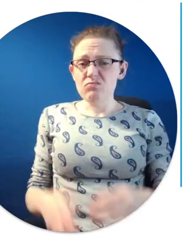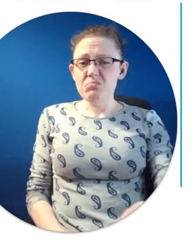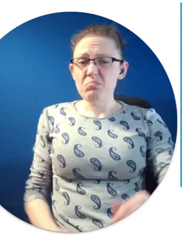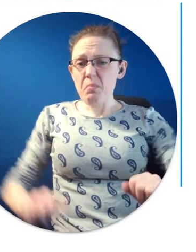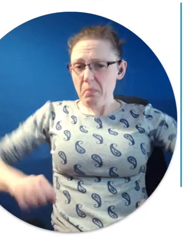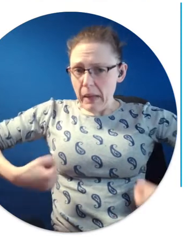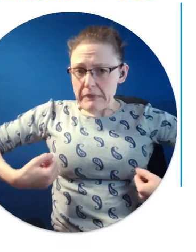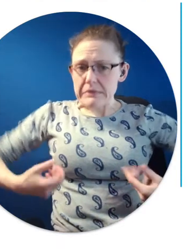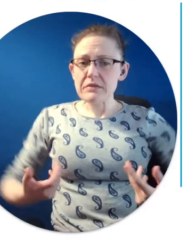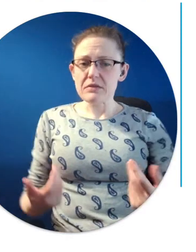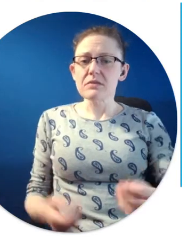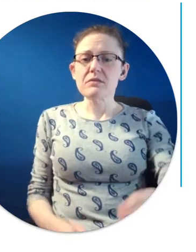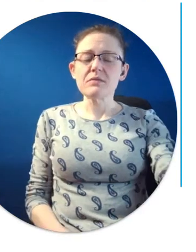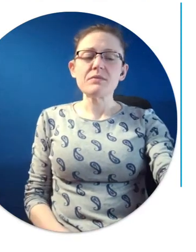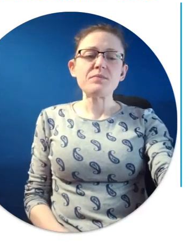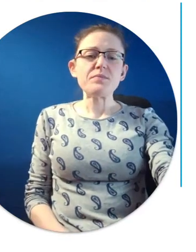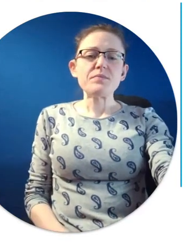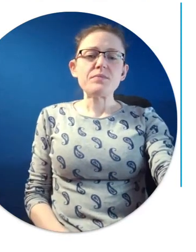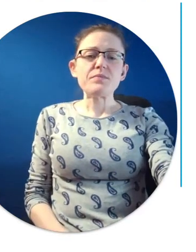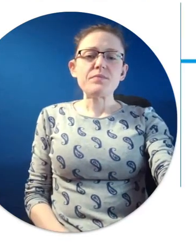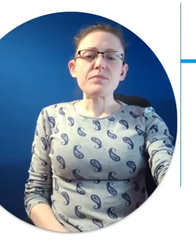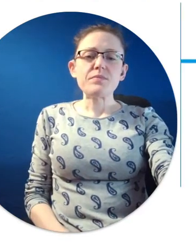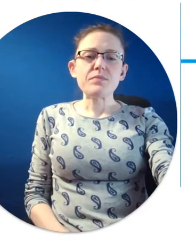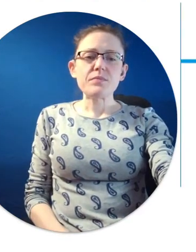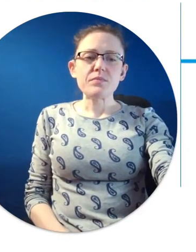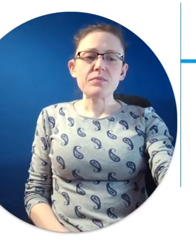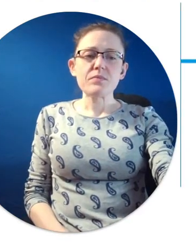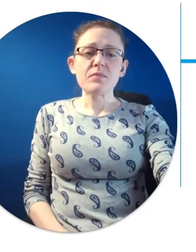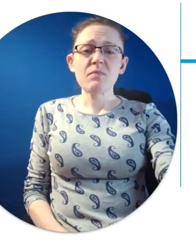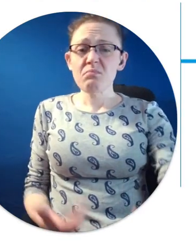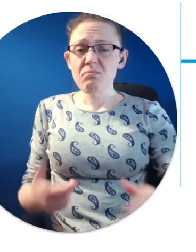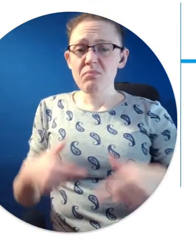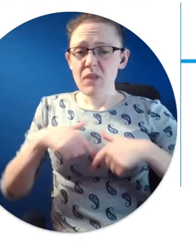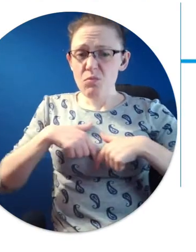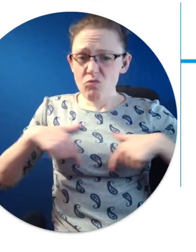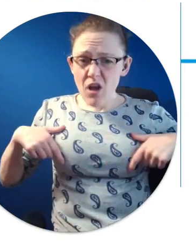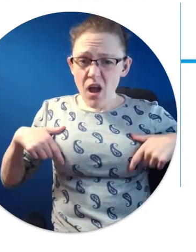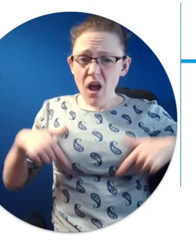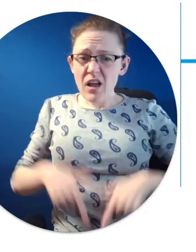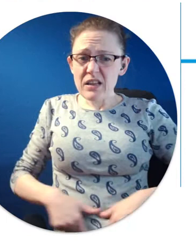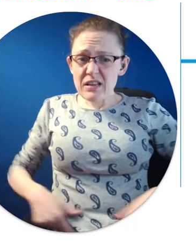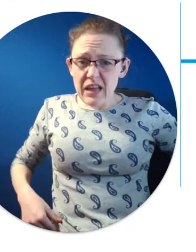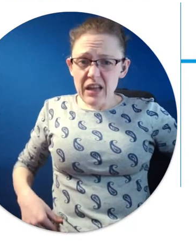or pants. So bra, knickers,